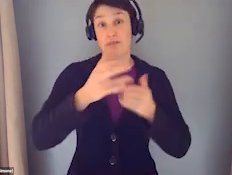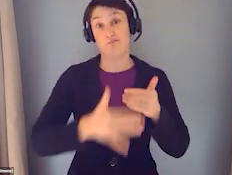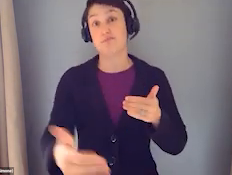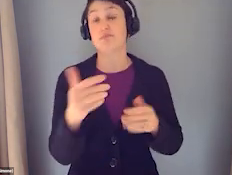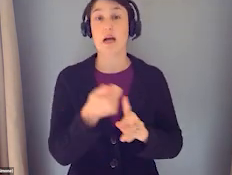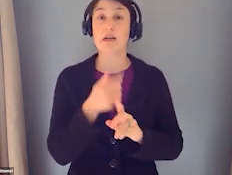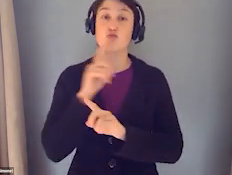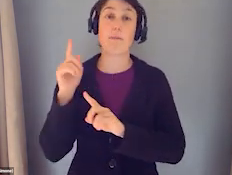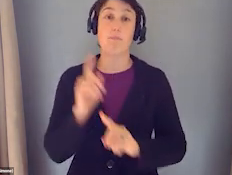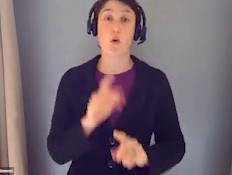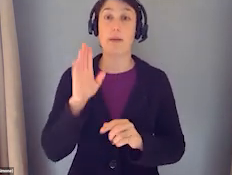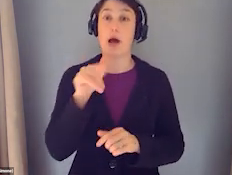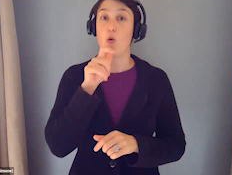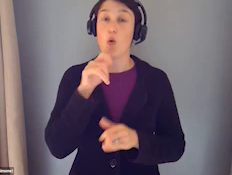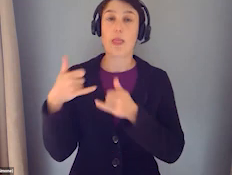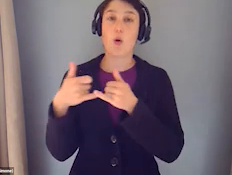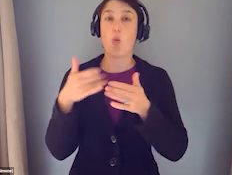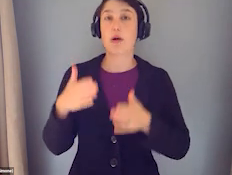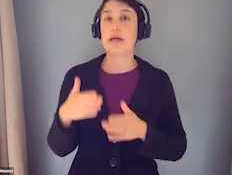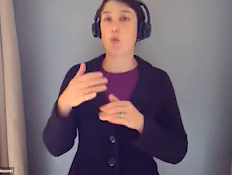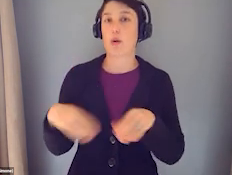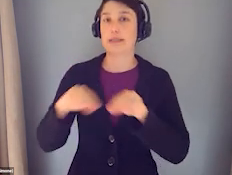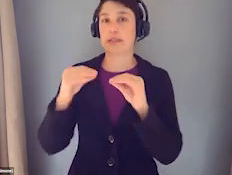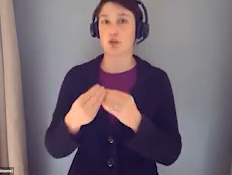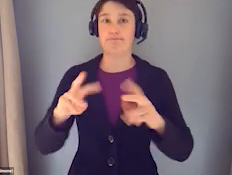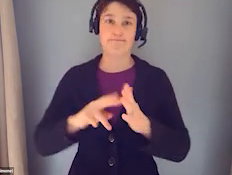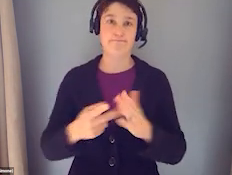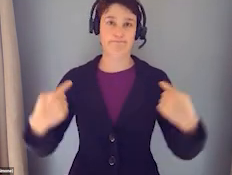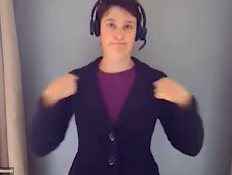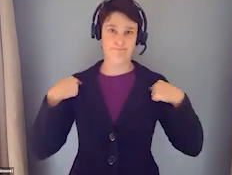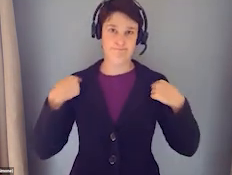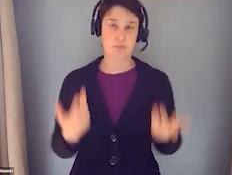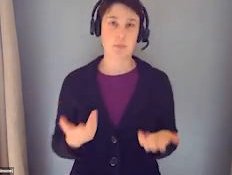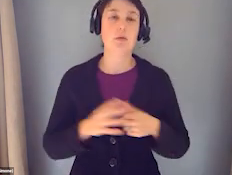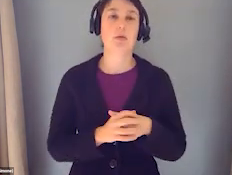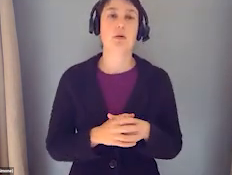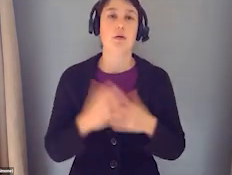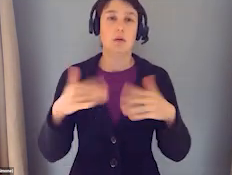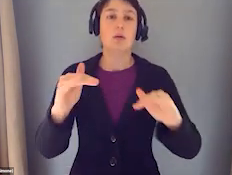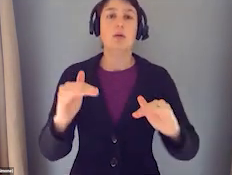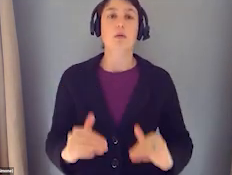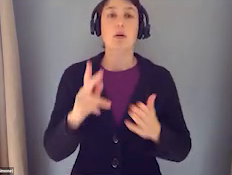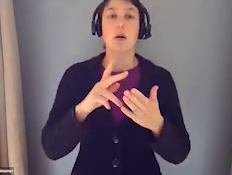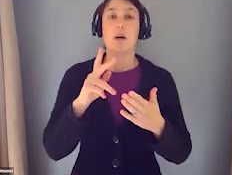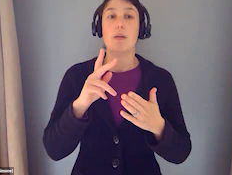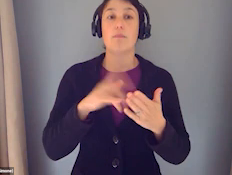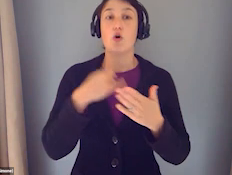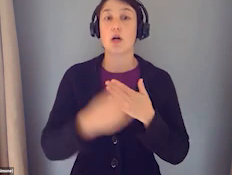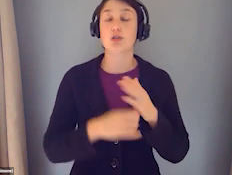A couple other things that should be noted. The public or project outcomes report is published by NSF verbatim.